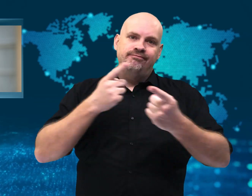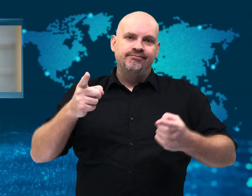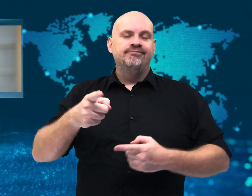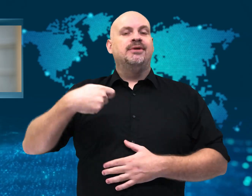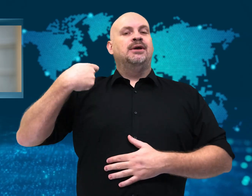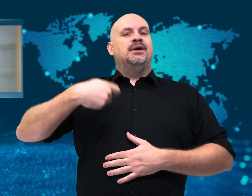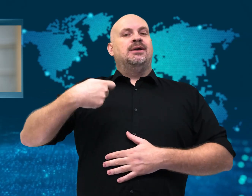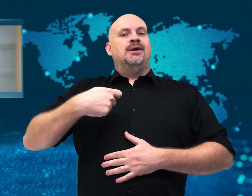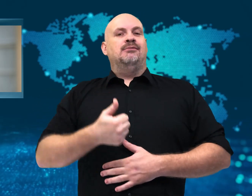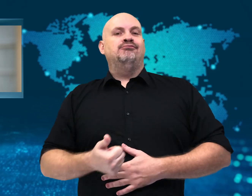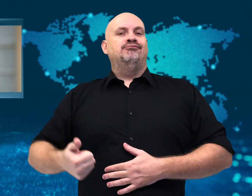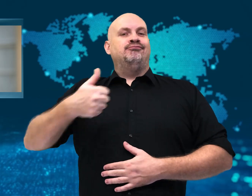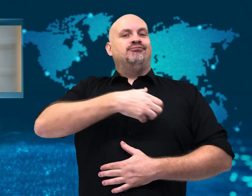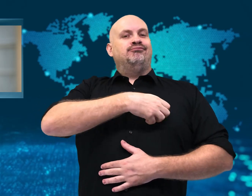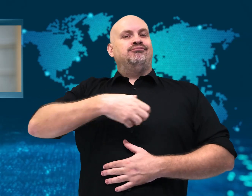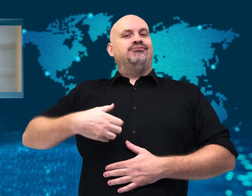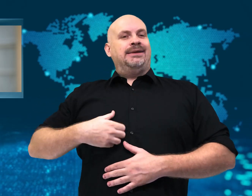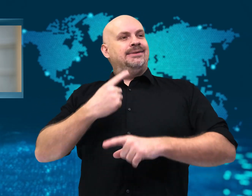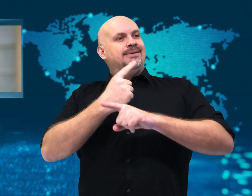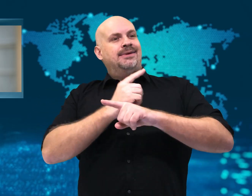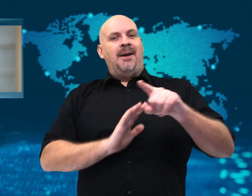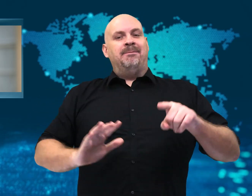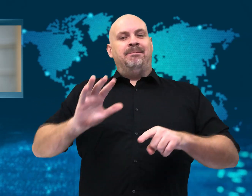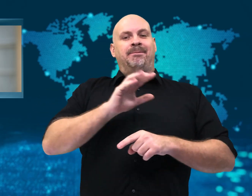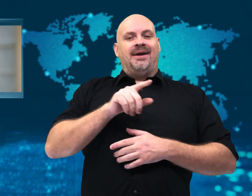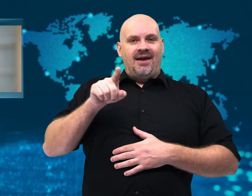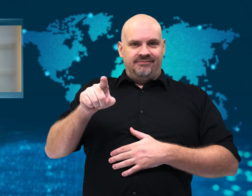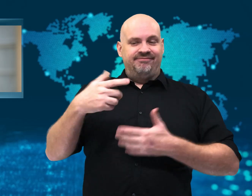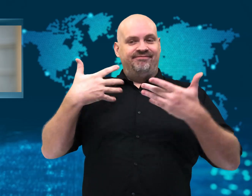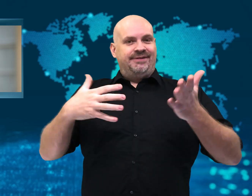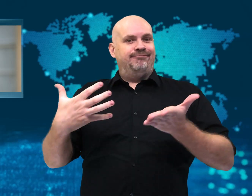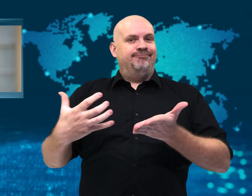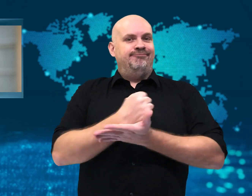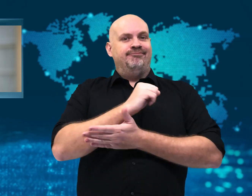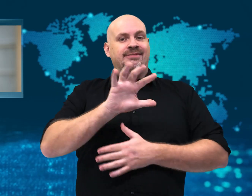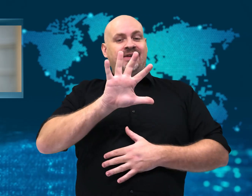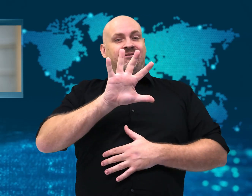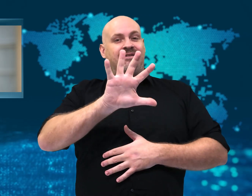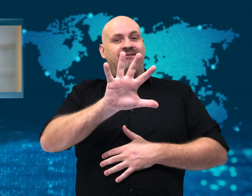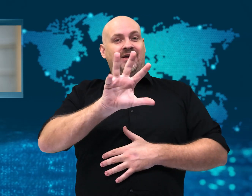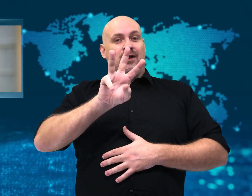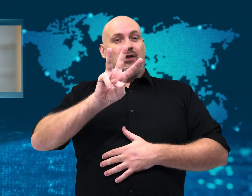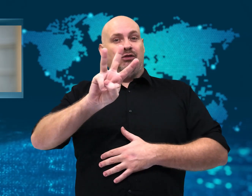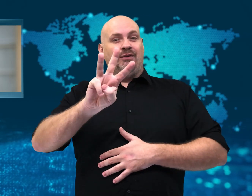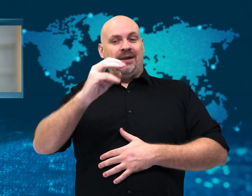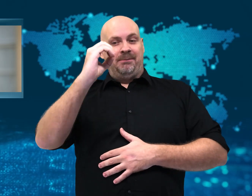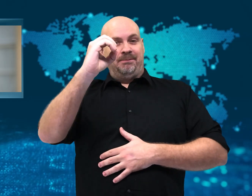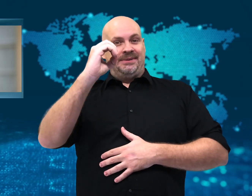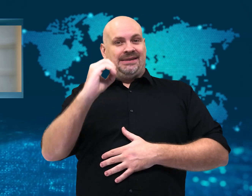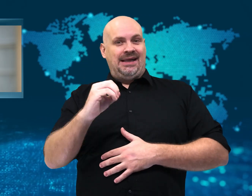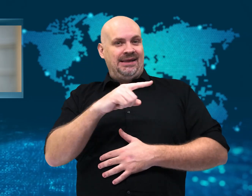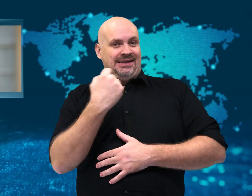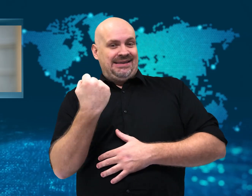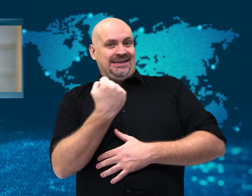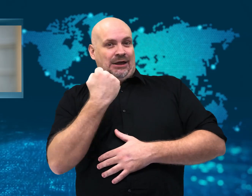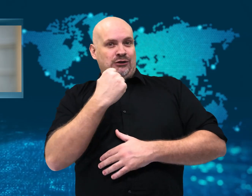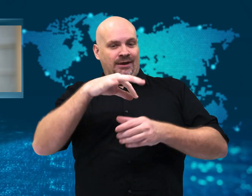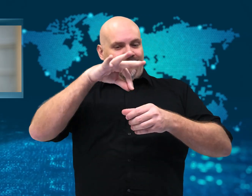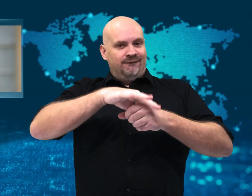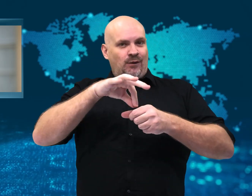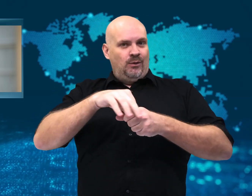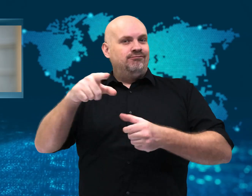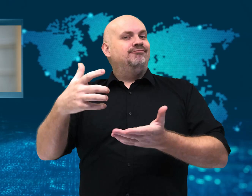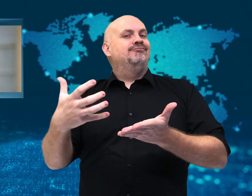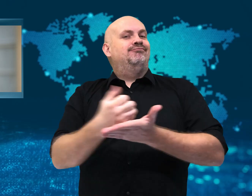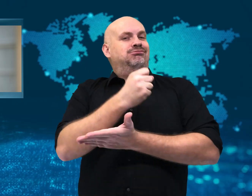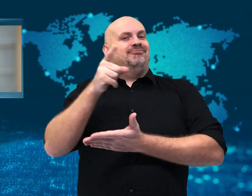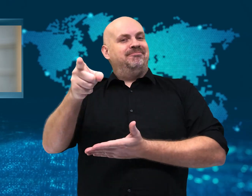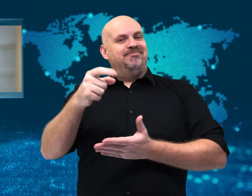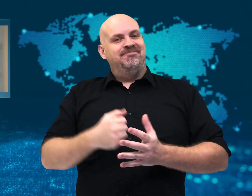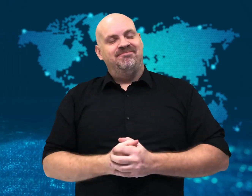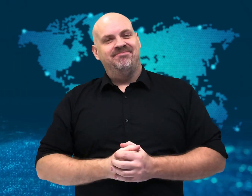Barrow was announced as President after he received 53% of Saturday’s vote.